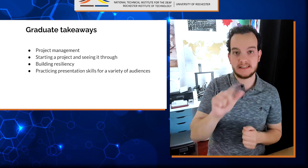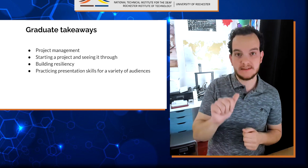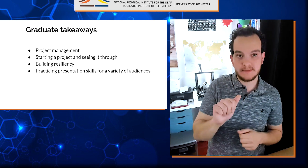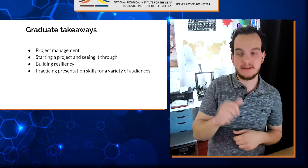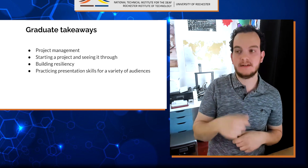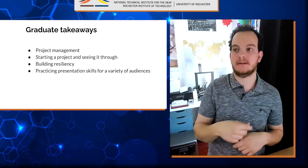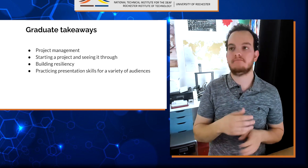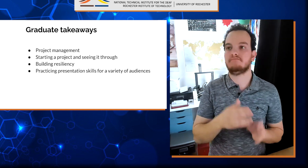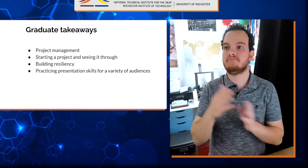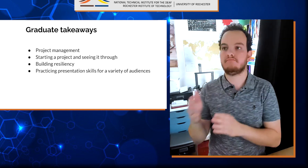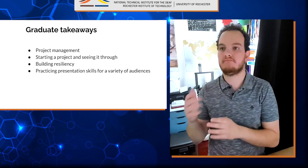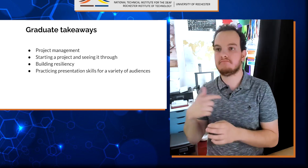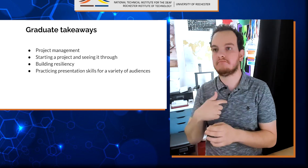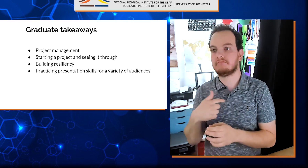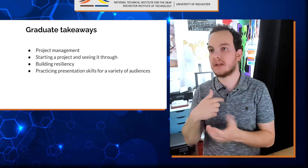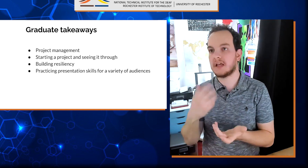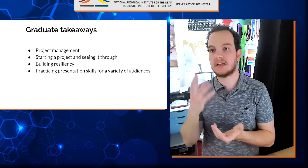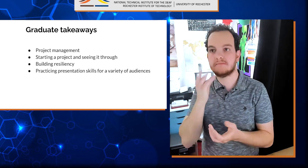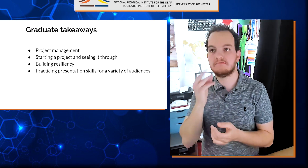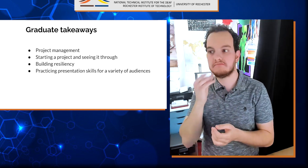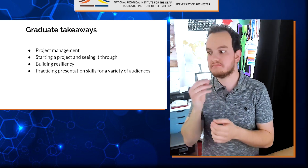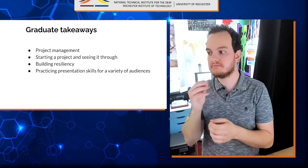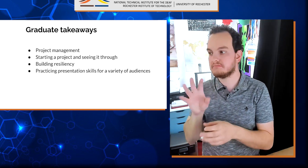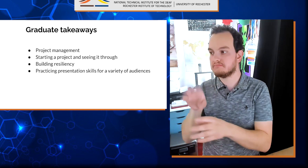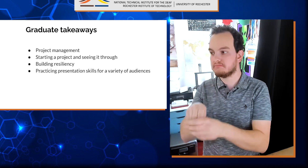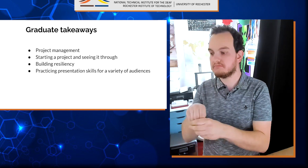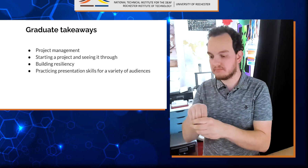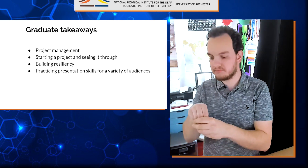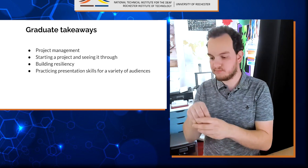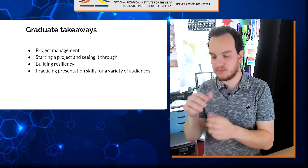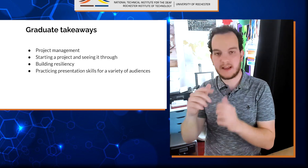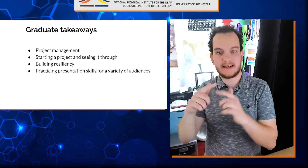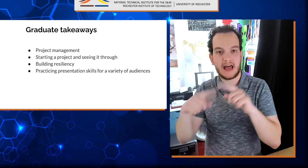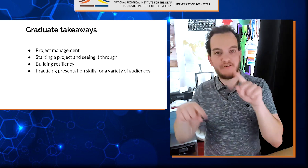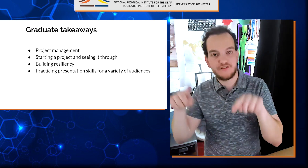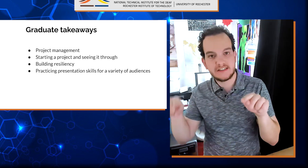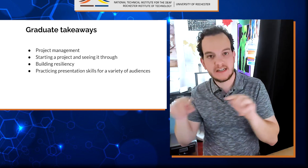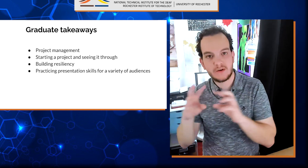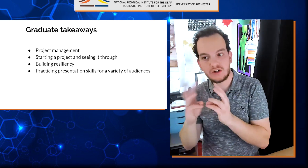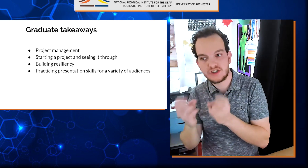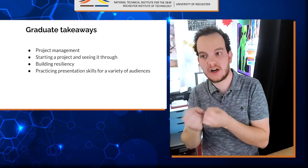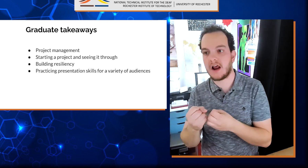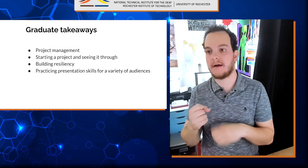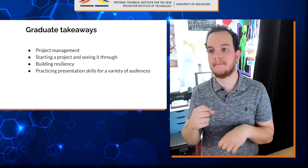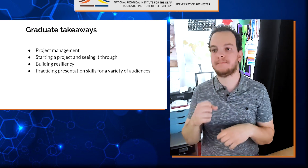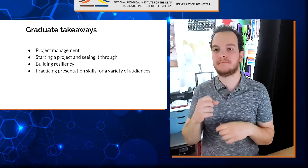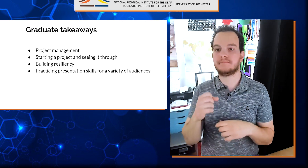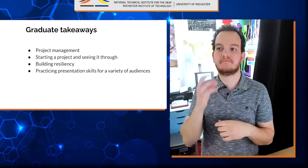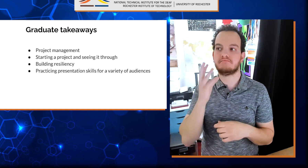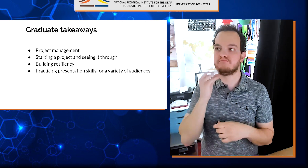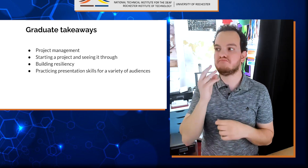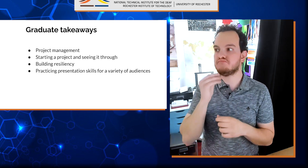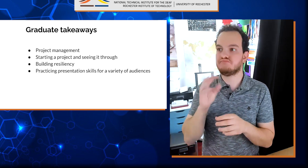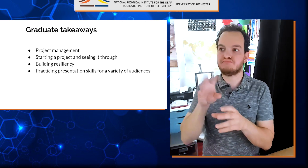as a graduate student with a disability. I've also been involved in diversity workshops.